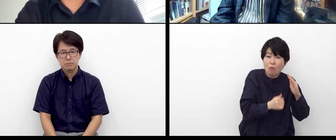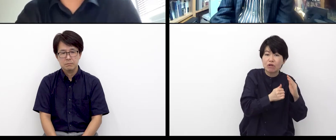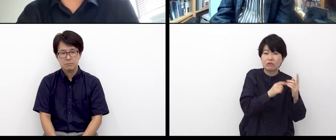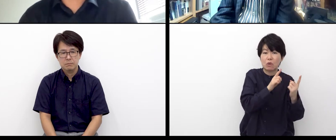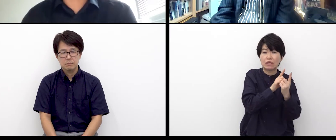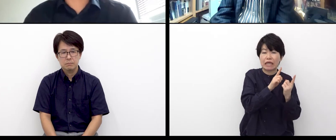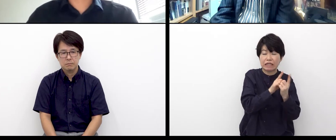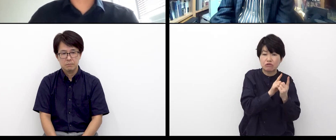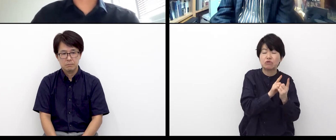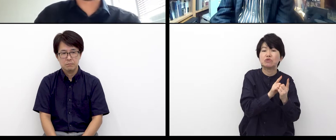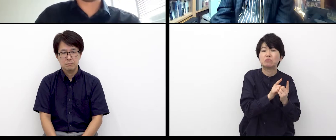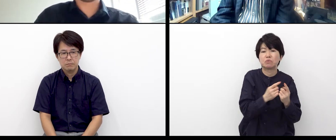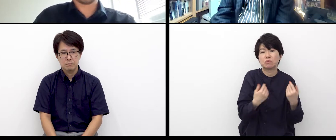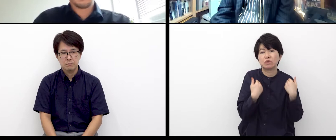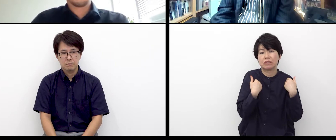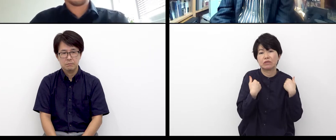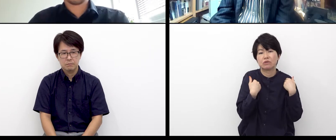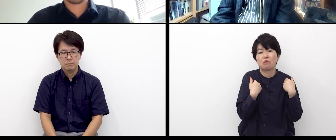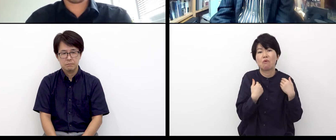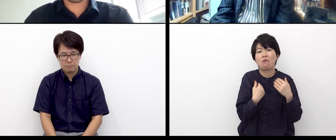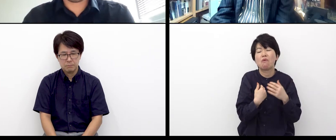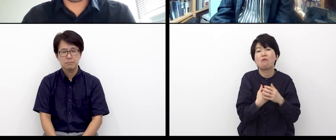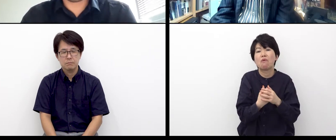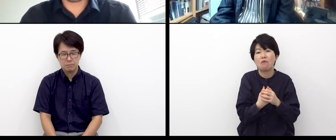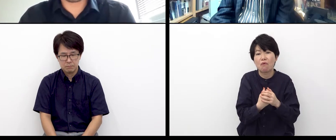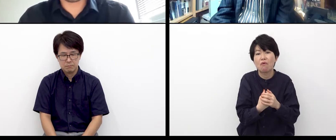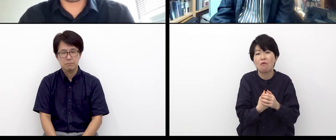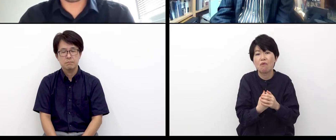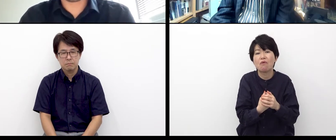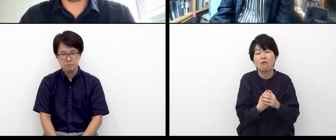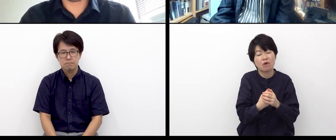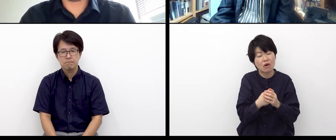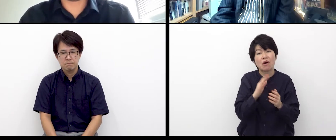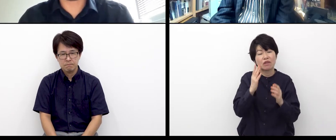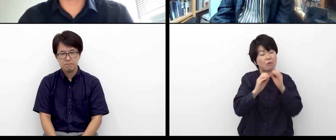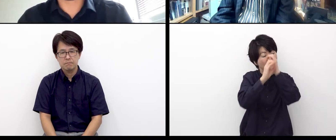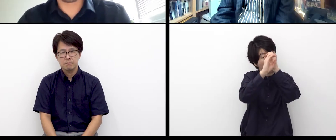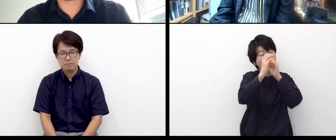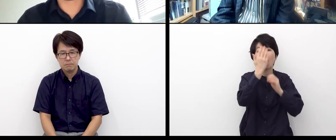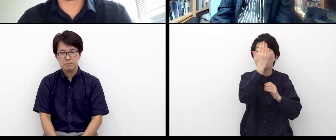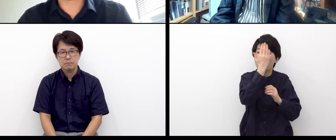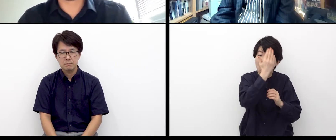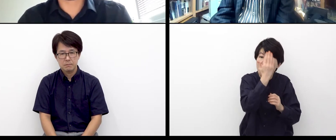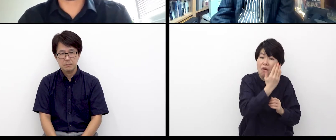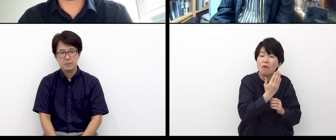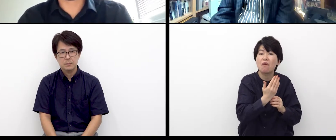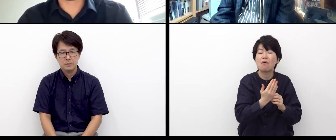for “hikikomori” of elder people. But,